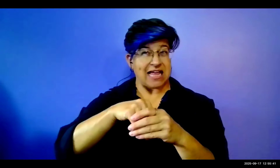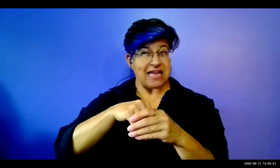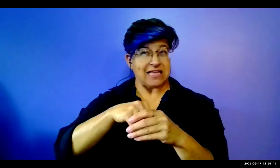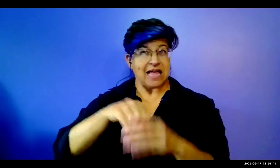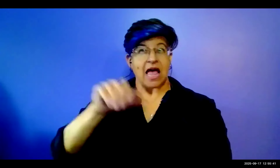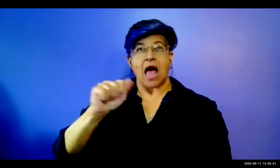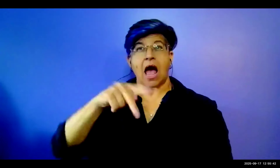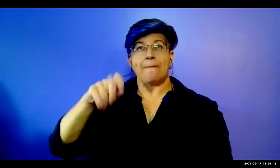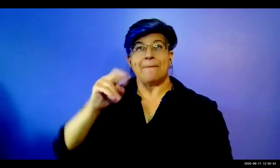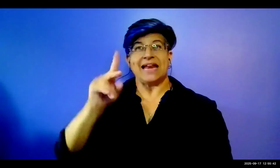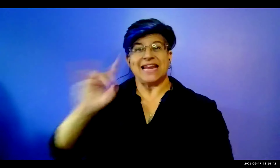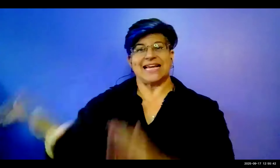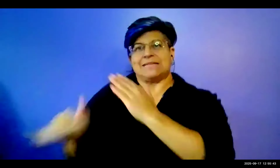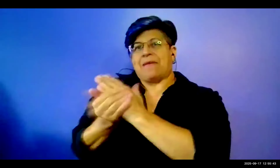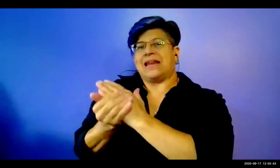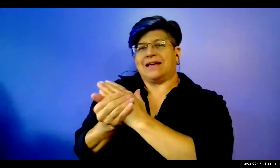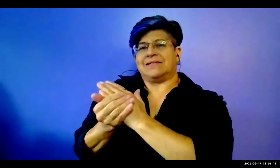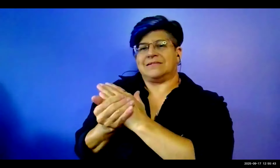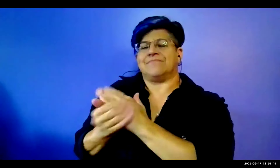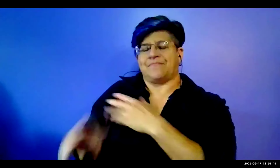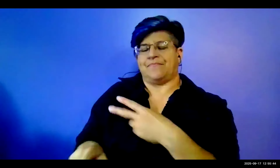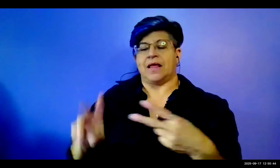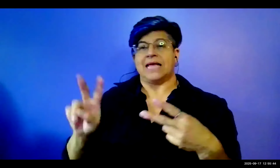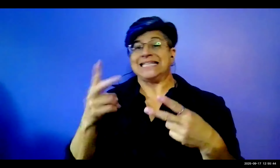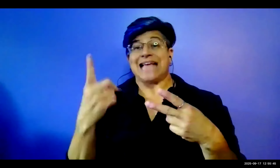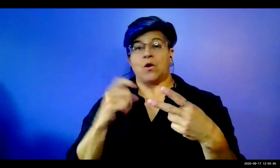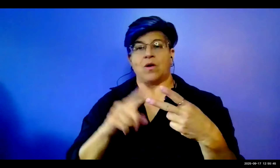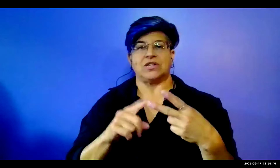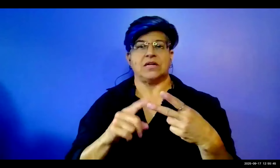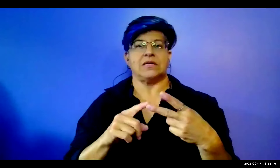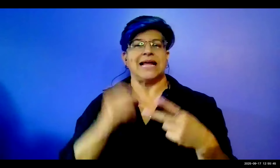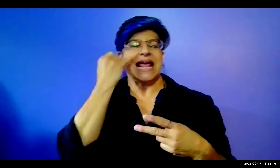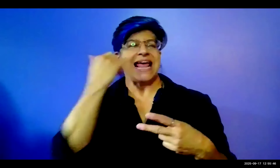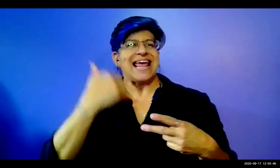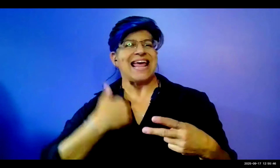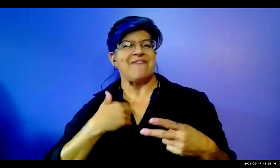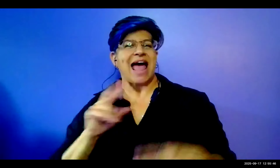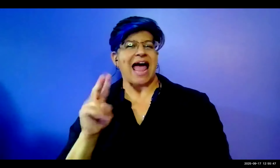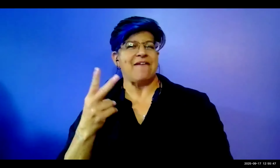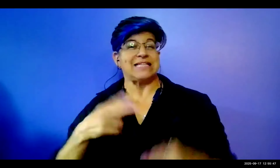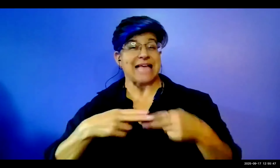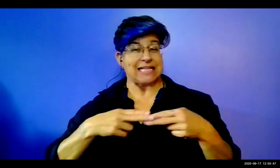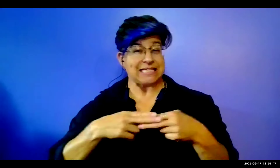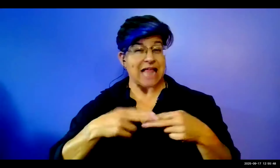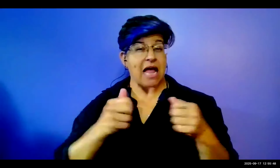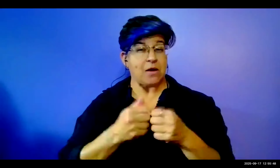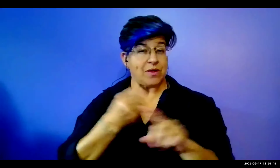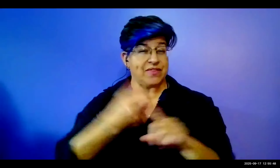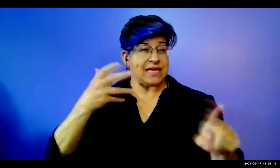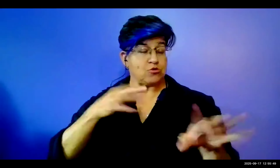Um, that was the first question. The second one is if I have a second slide with the extended description.